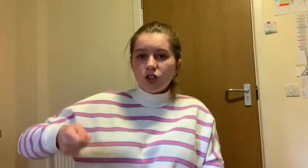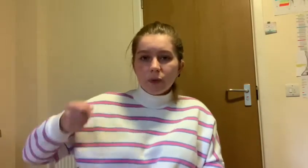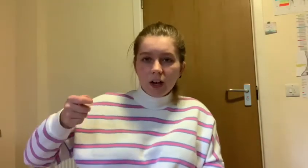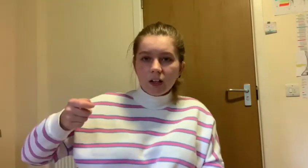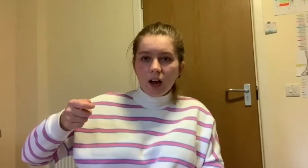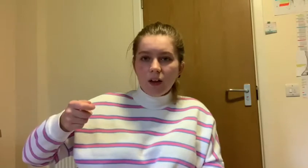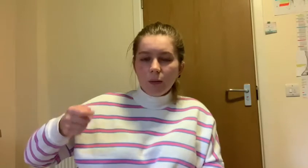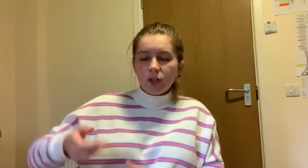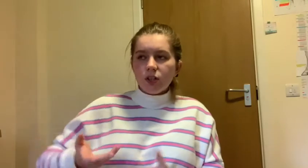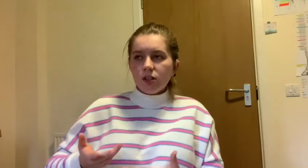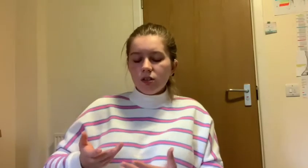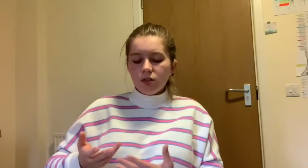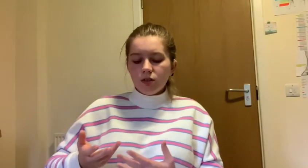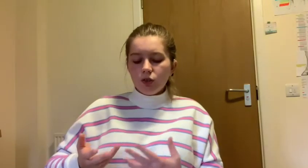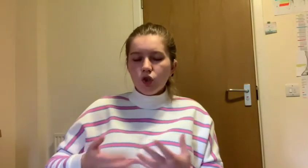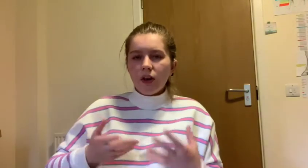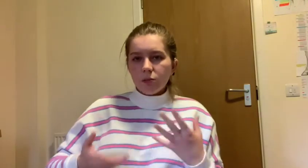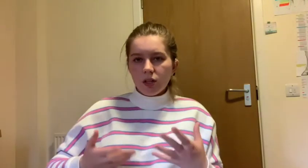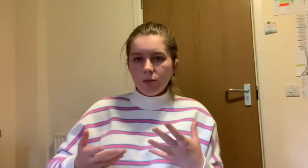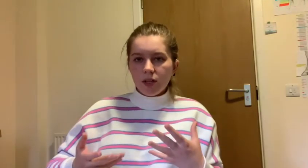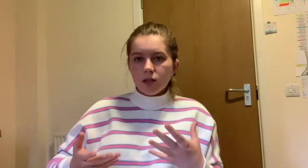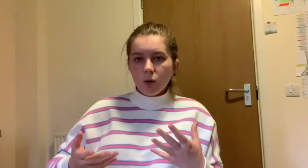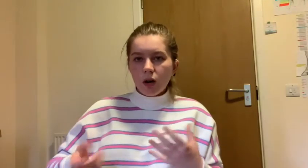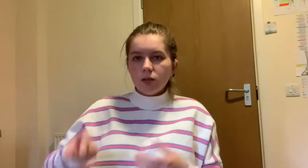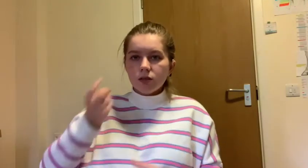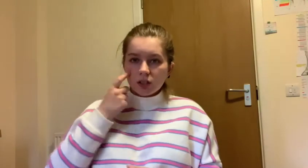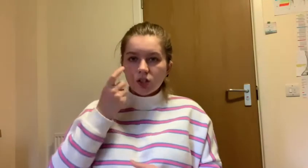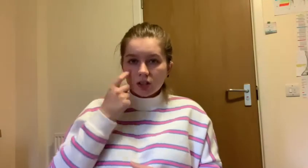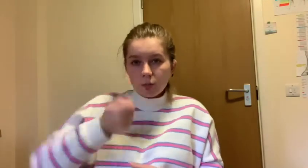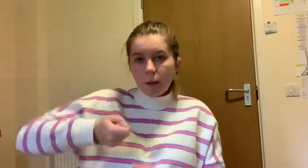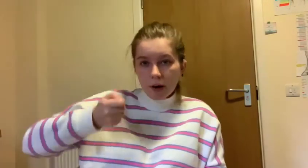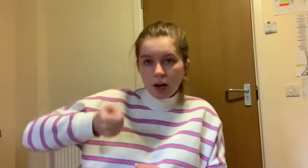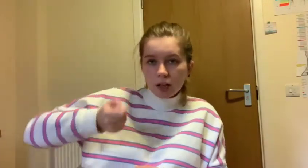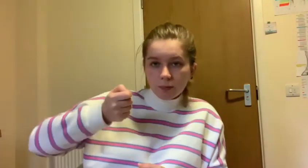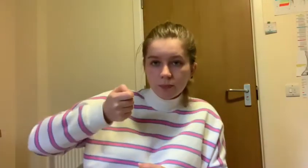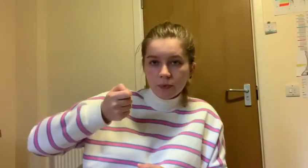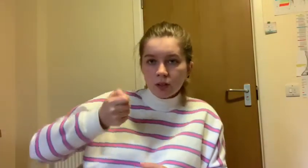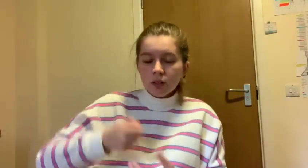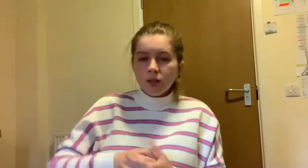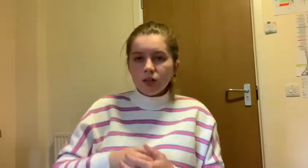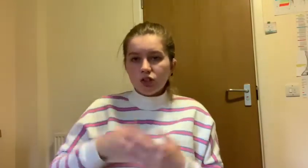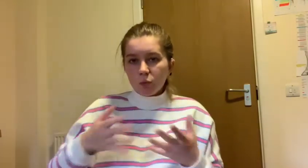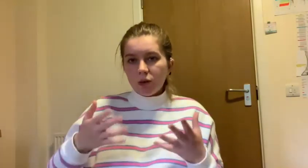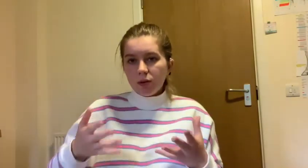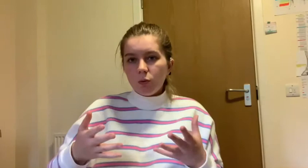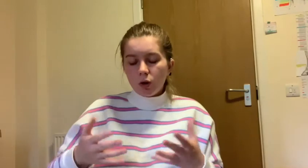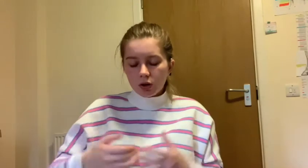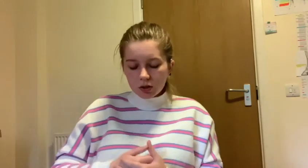But I try to do it like that because you're are trying to be in the beat as well. "Did you see my bag" because of the beat it works.